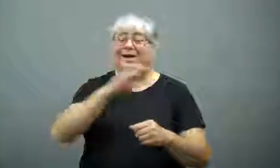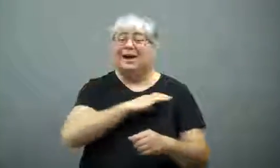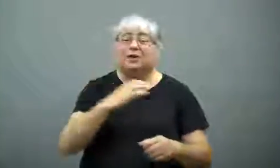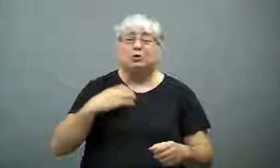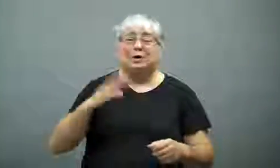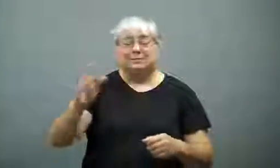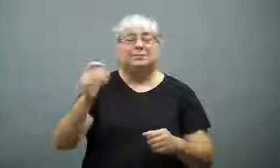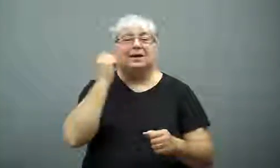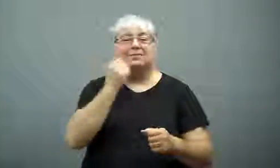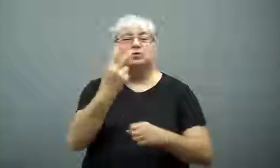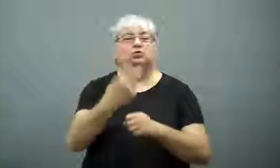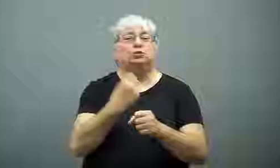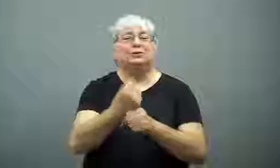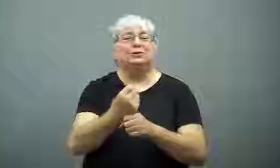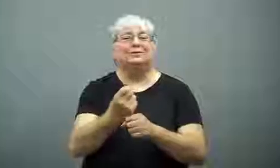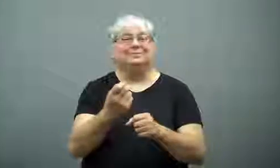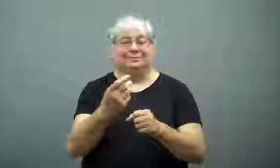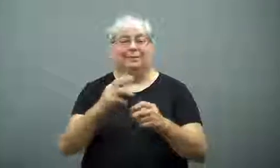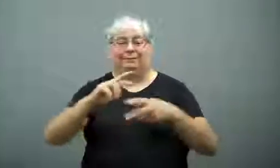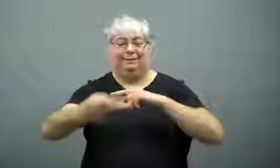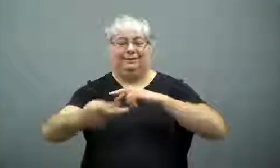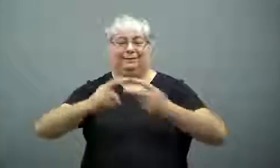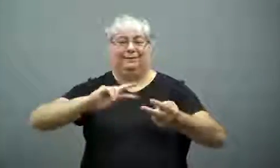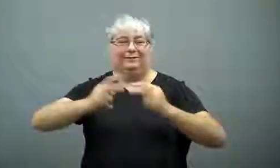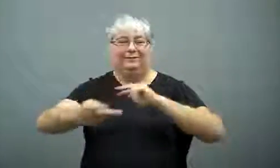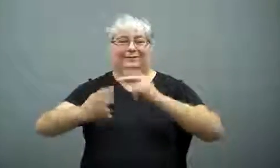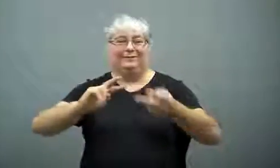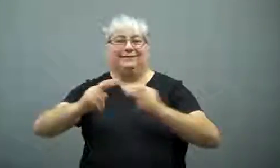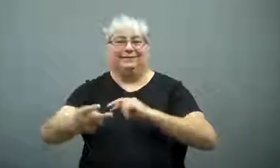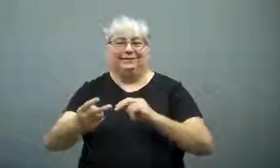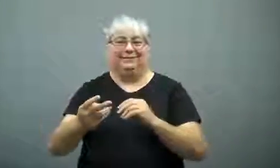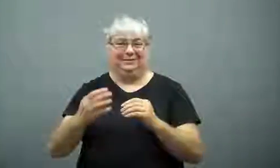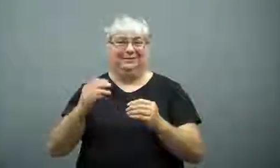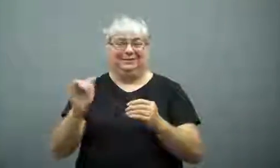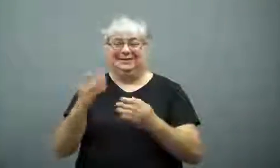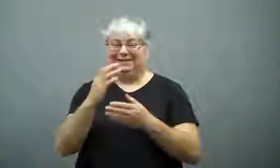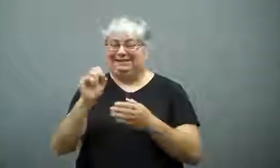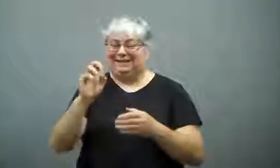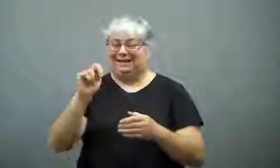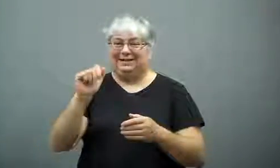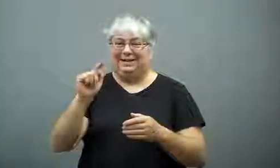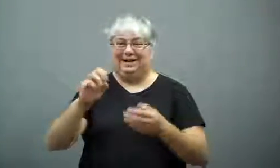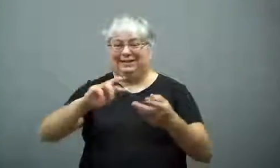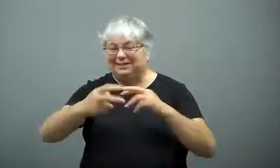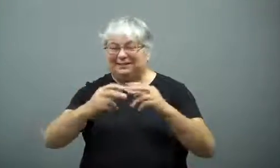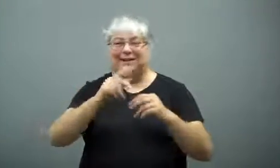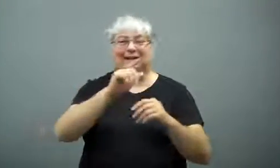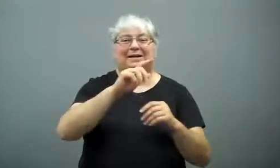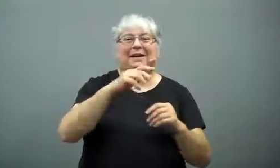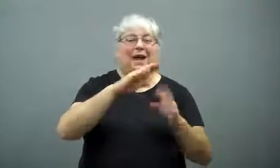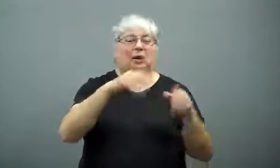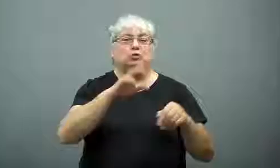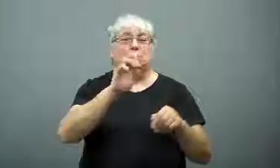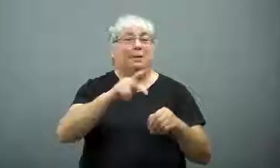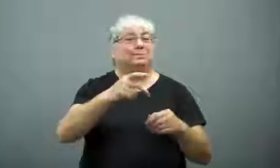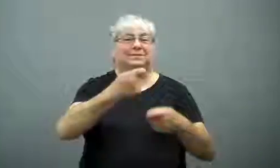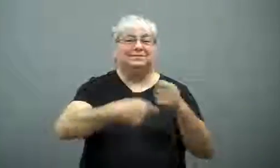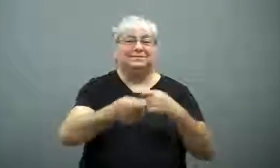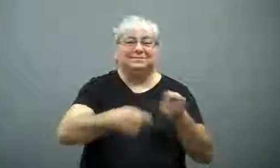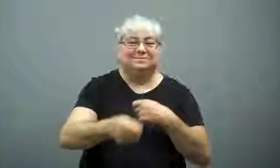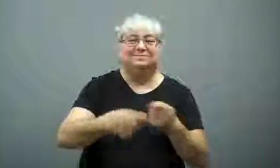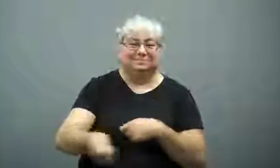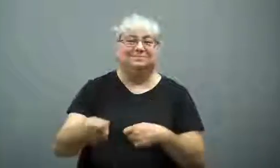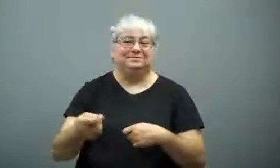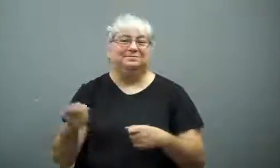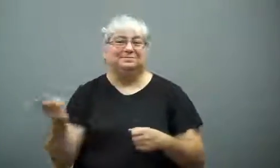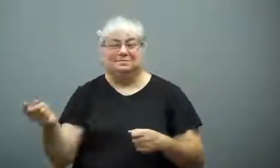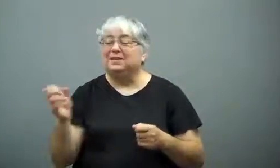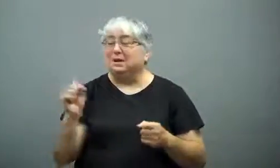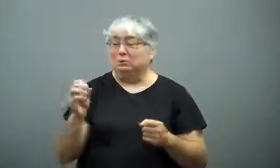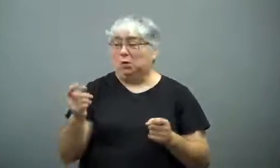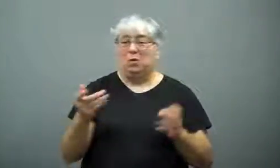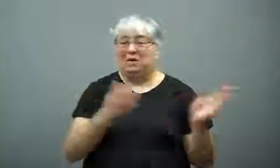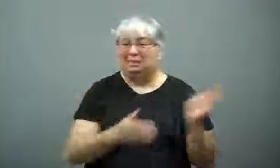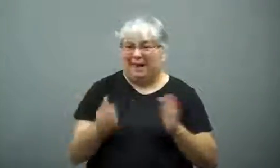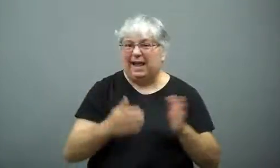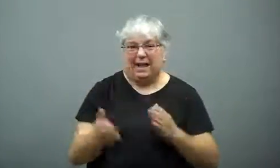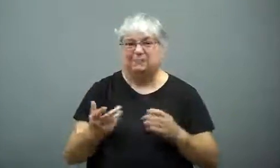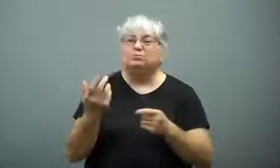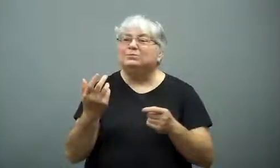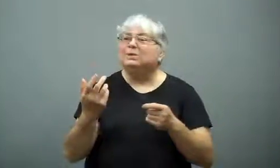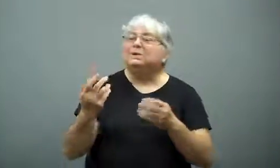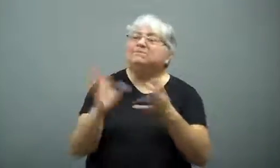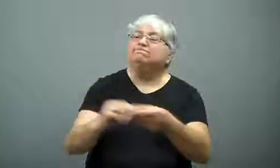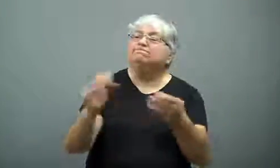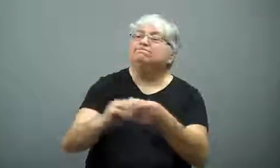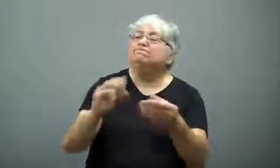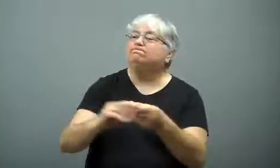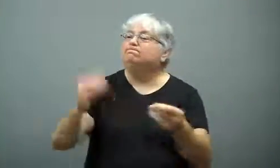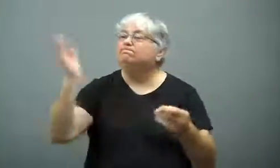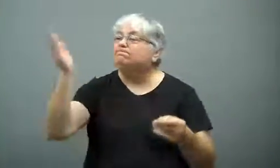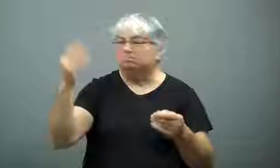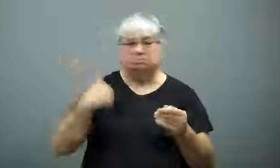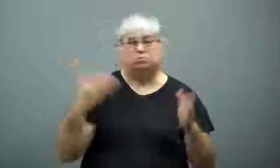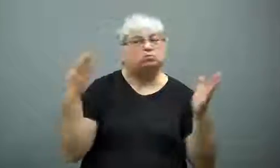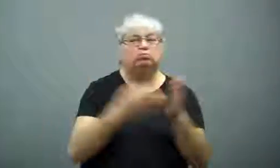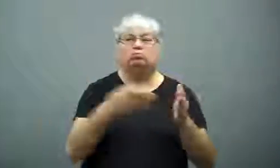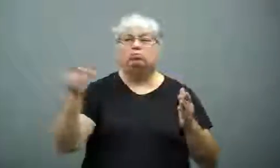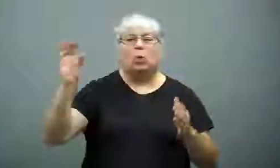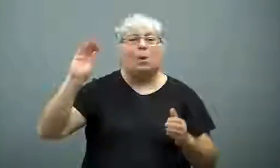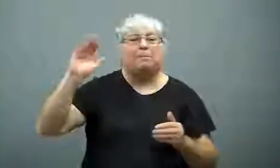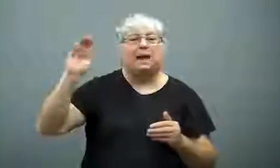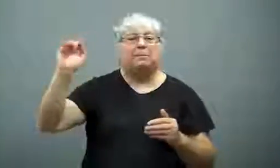Some Senate seats and all House of Representatives seats will be up for vote.